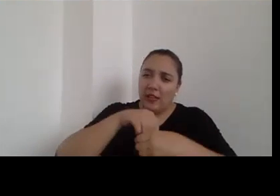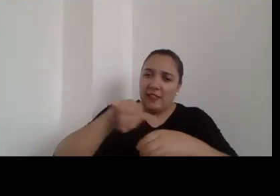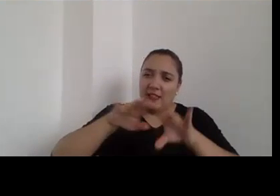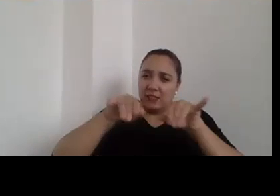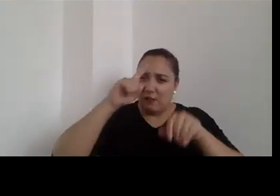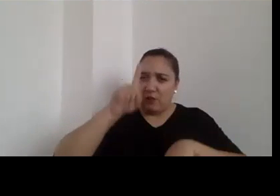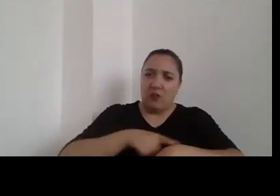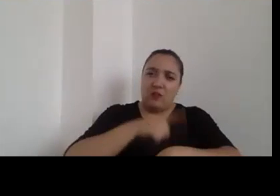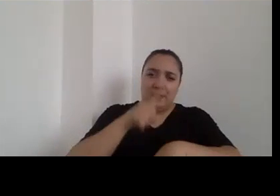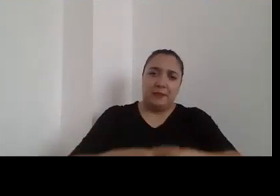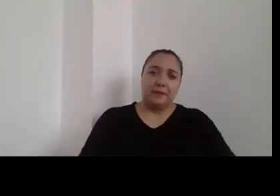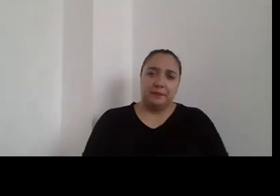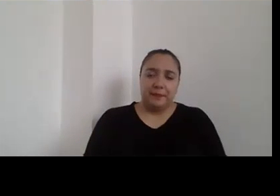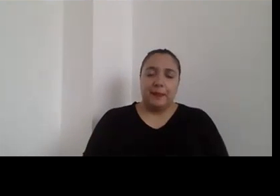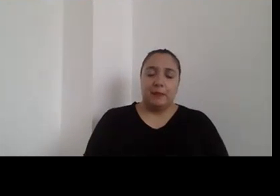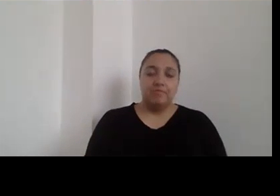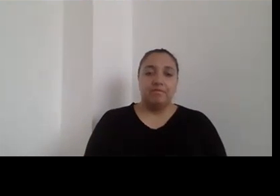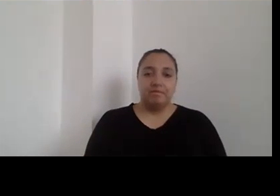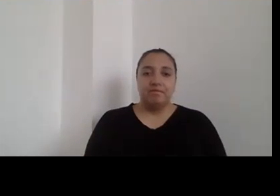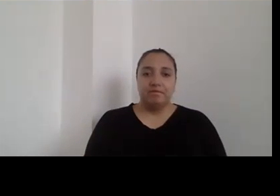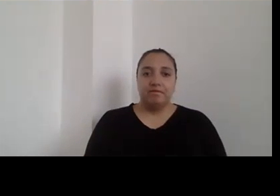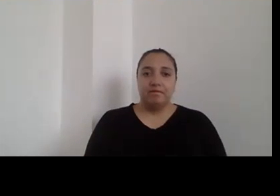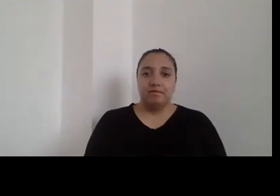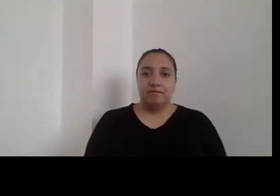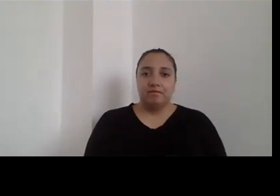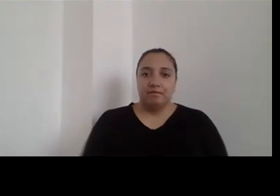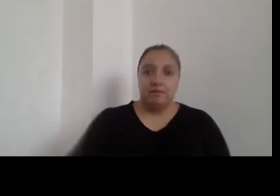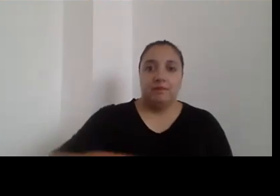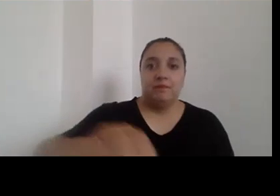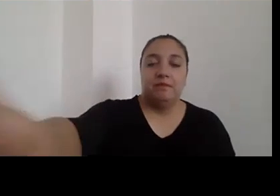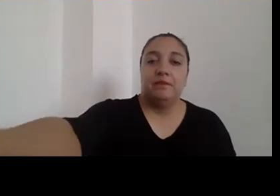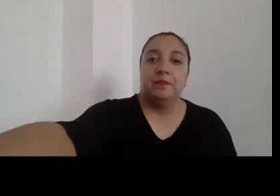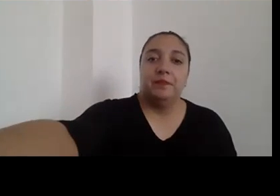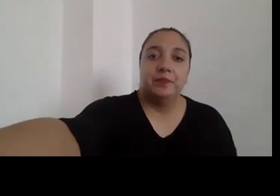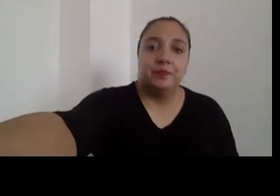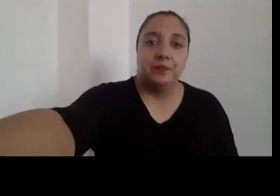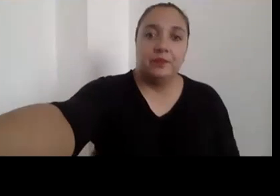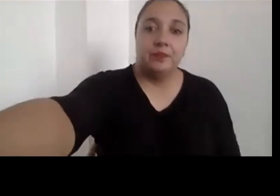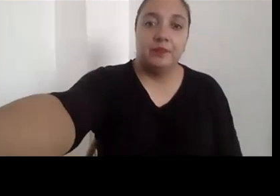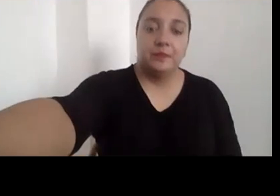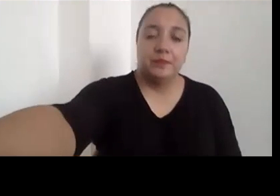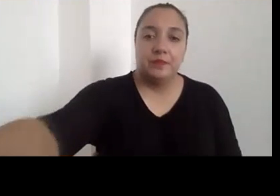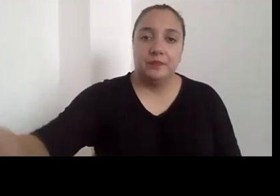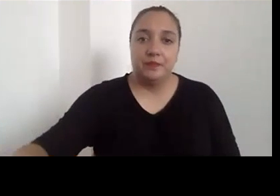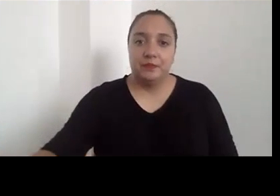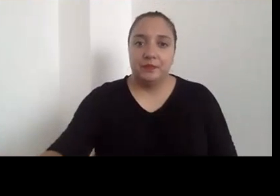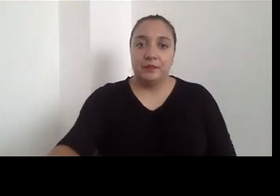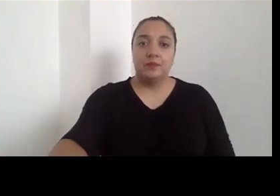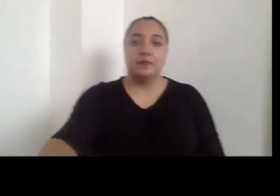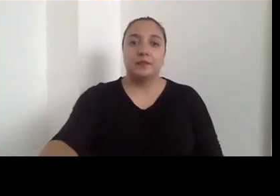So in that vein, moving onto this idea of pausing,